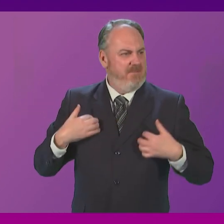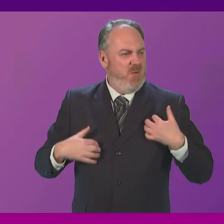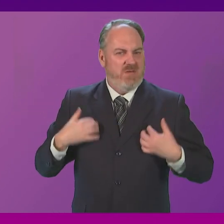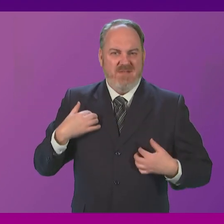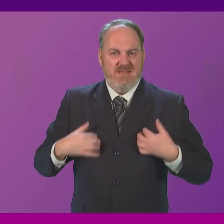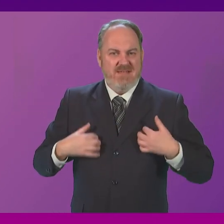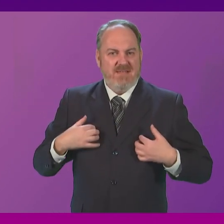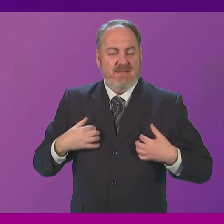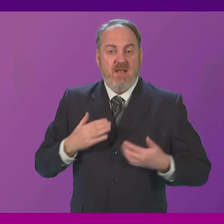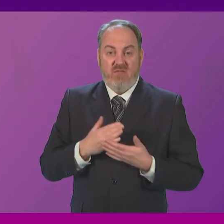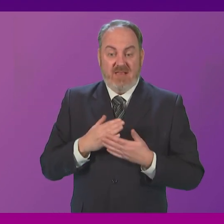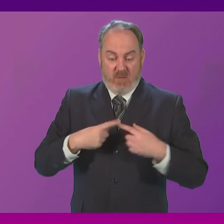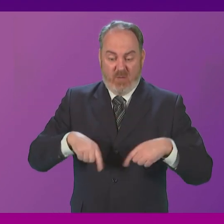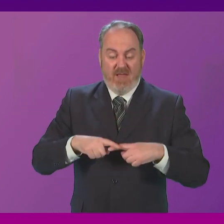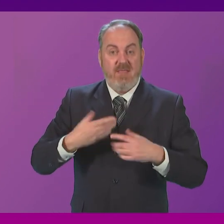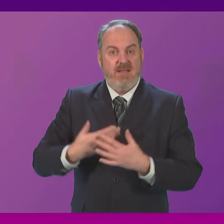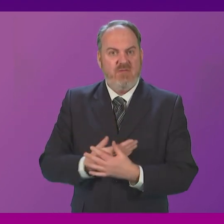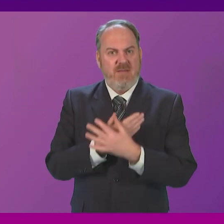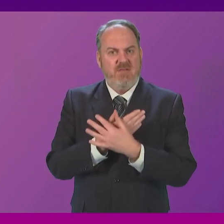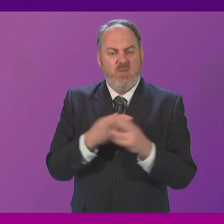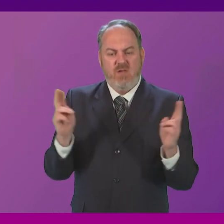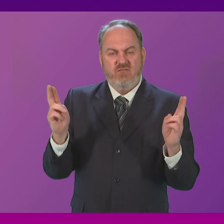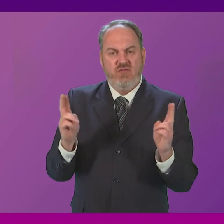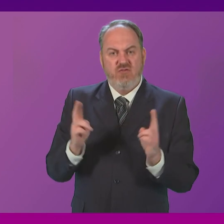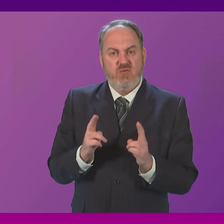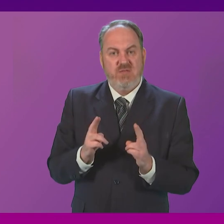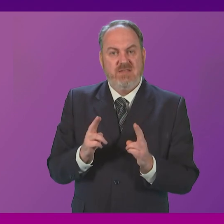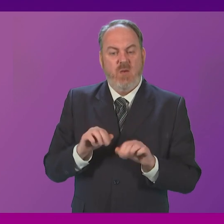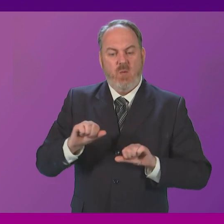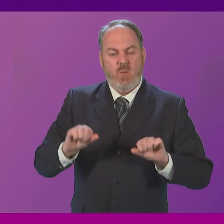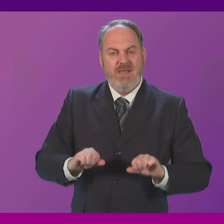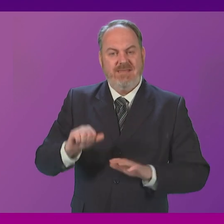Liberal Democrats would cut waiting times and abandon the SNP paradigm of social care.